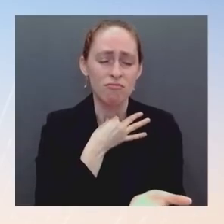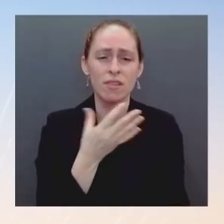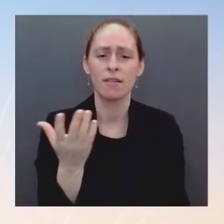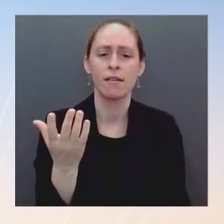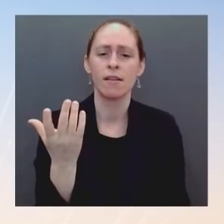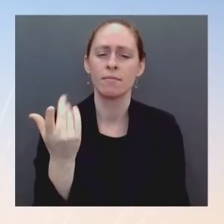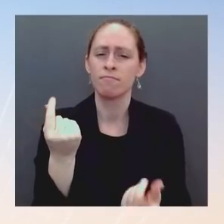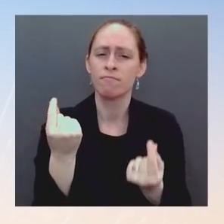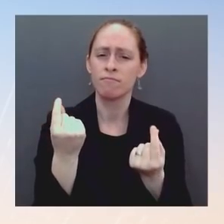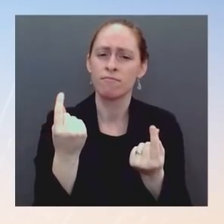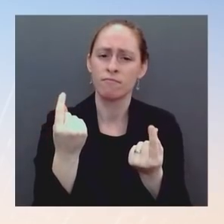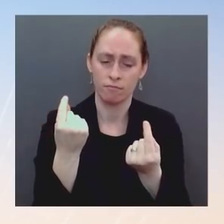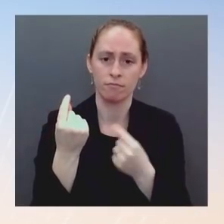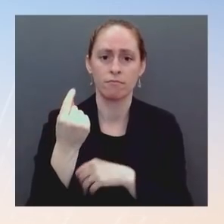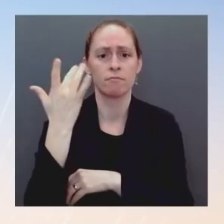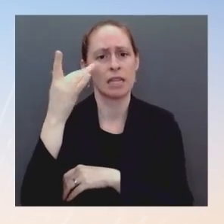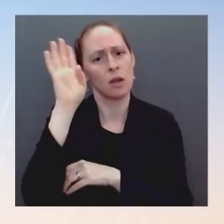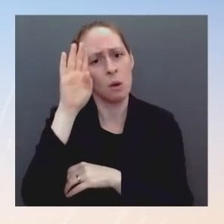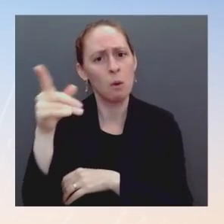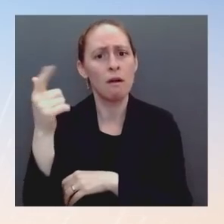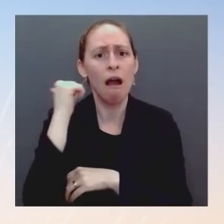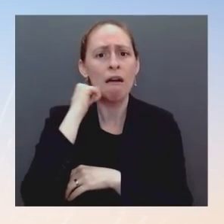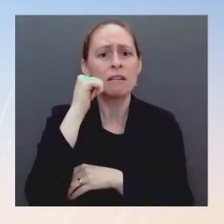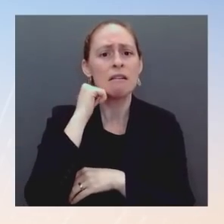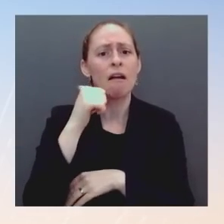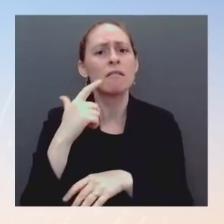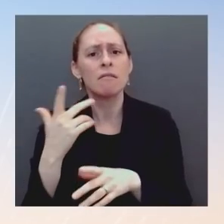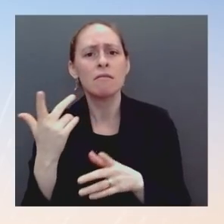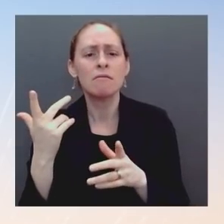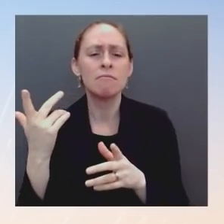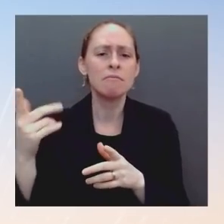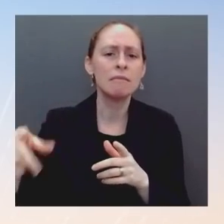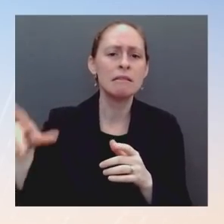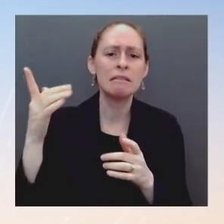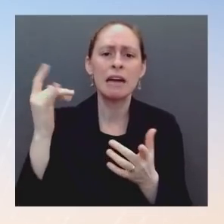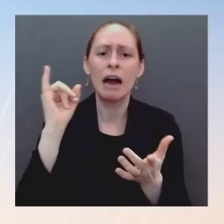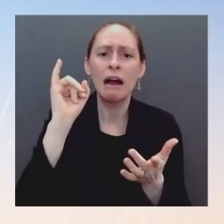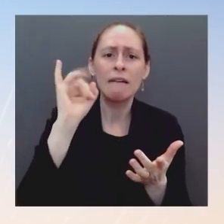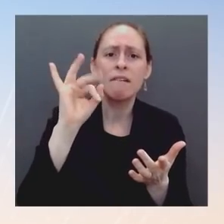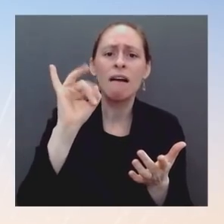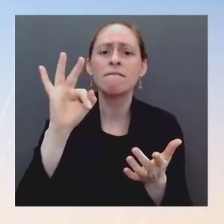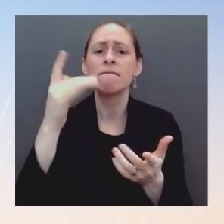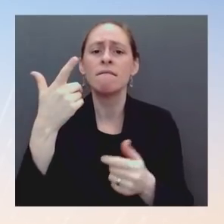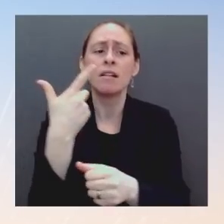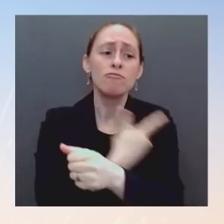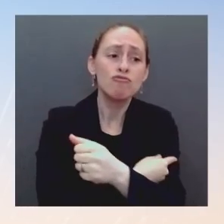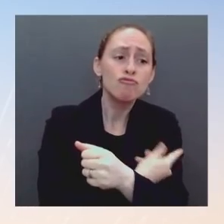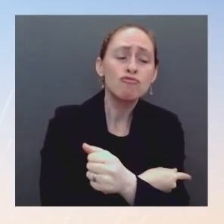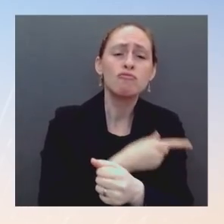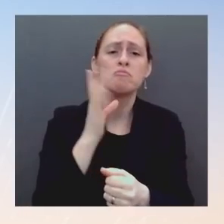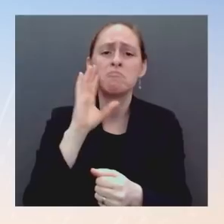in the midst of this Omicron surge, particularly if they're vaccinated and boosted, but also the precautions that are taken because the President is the President --